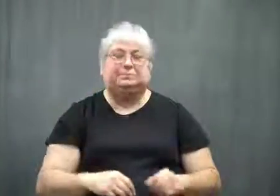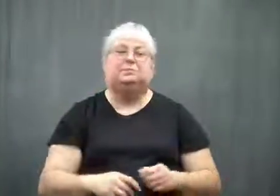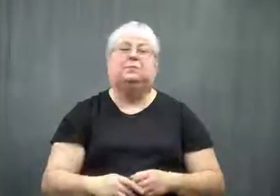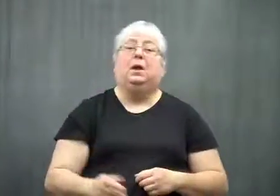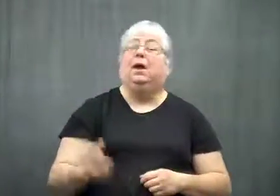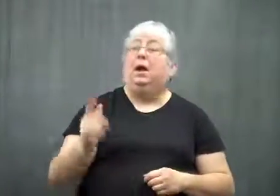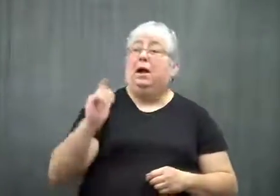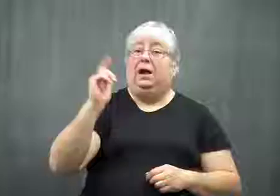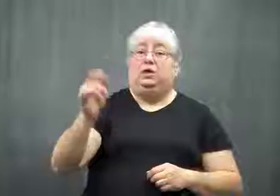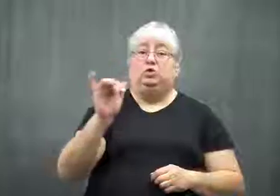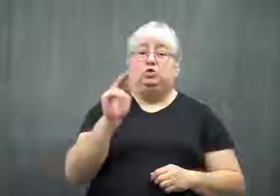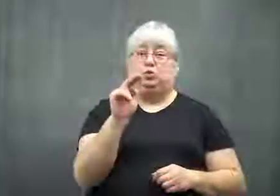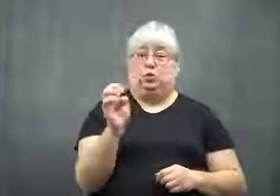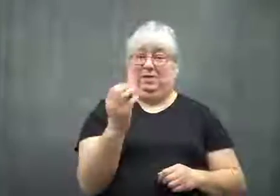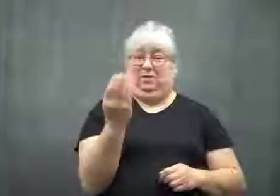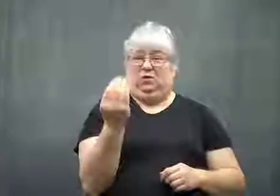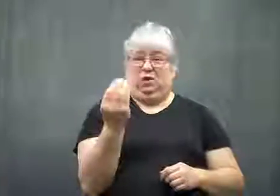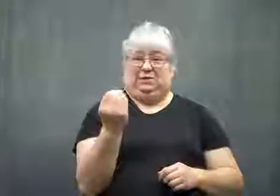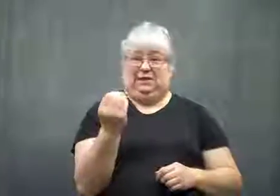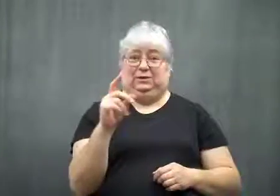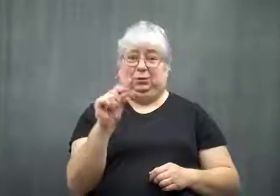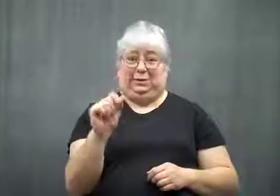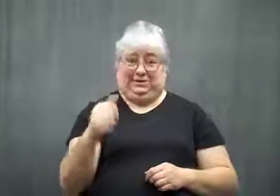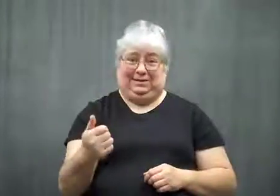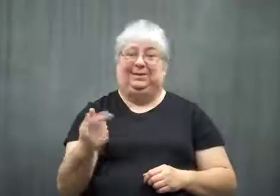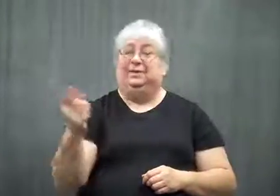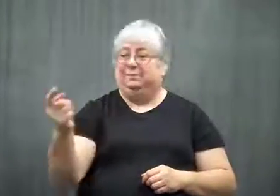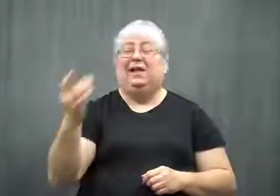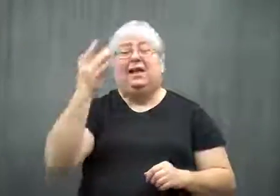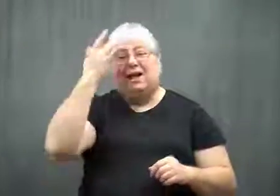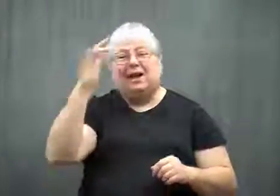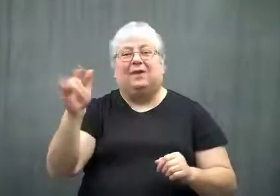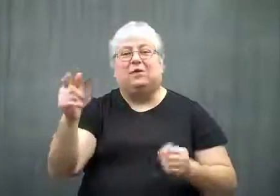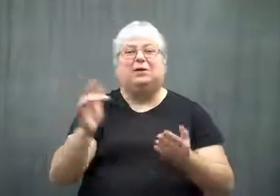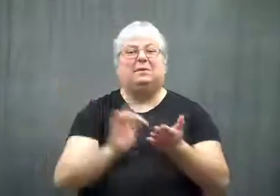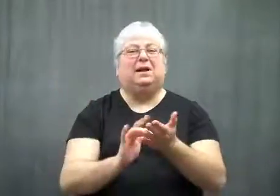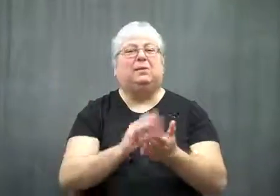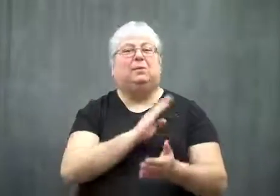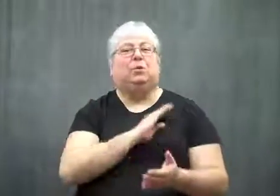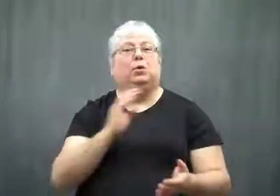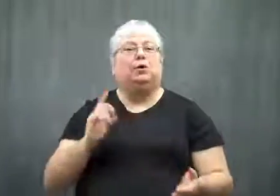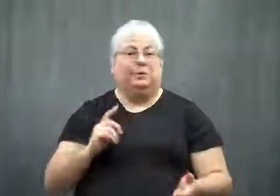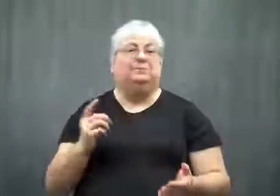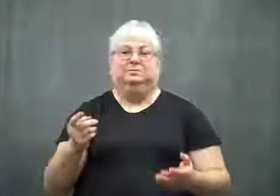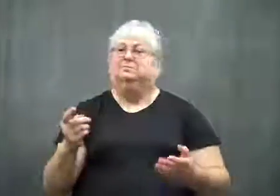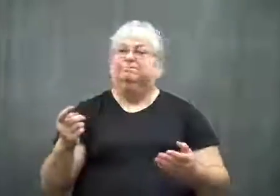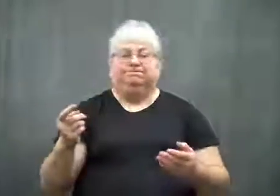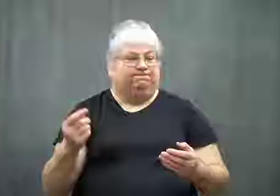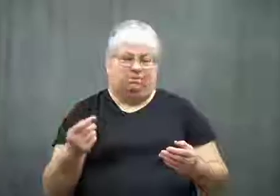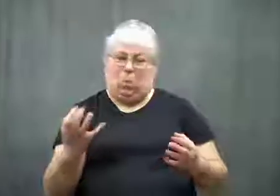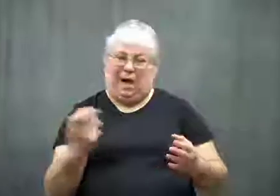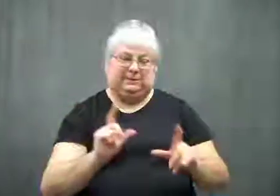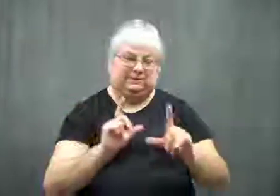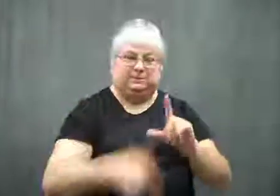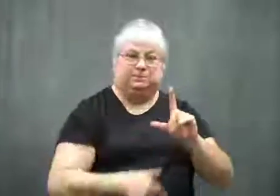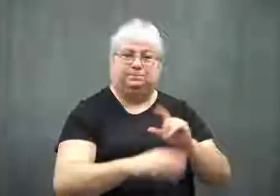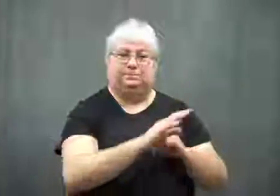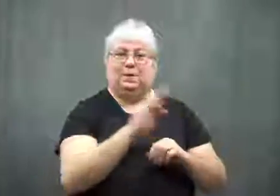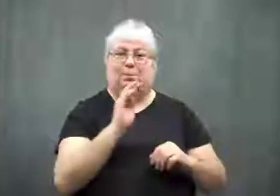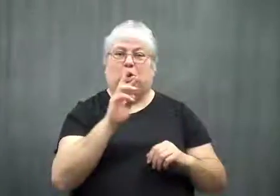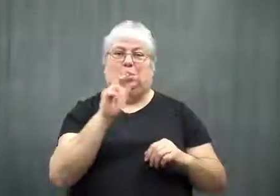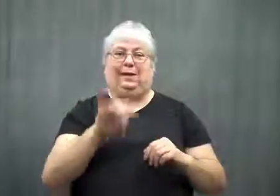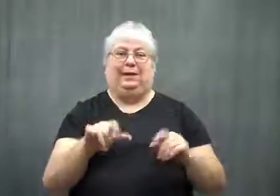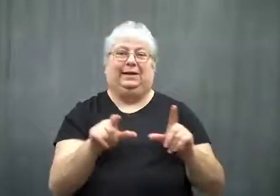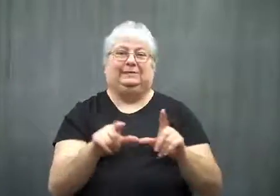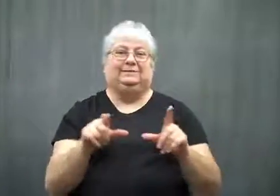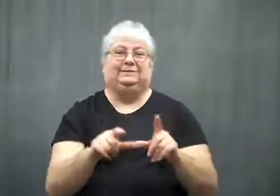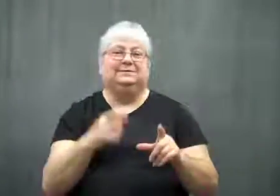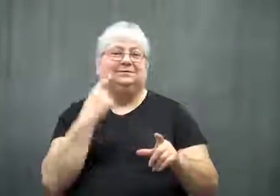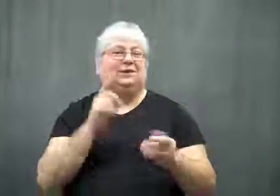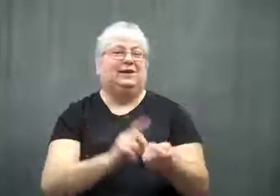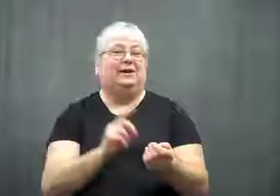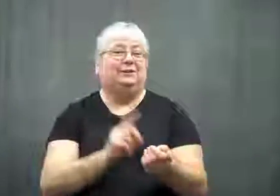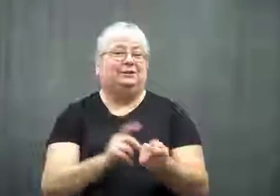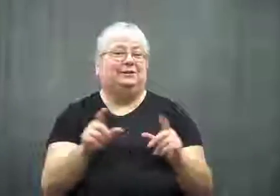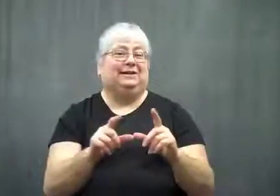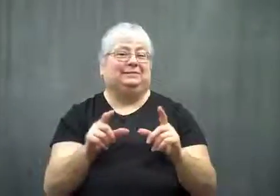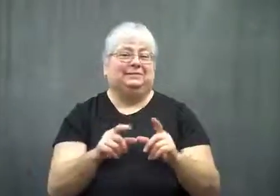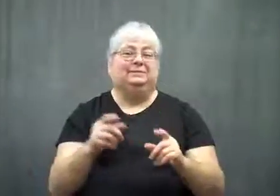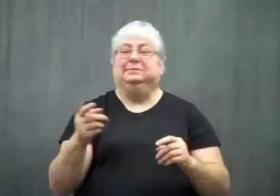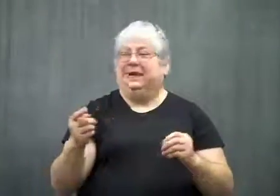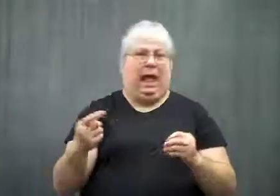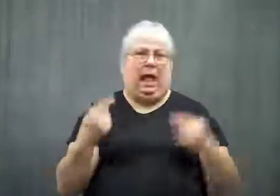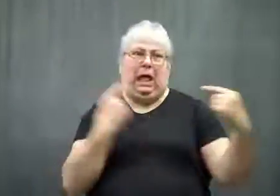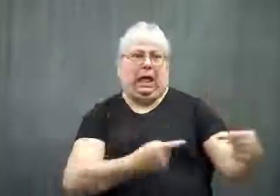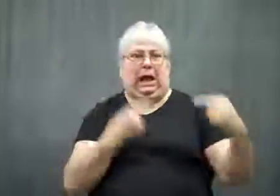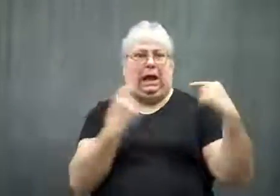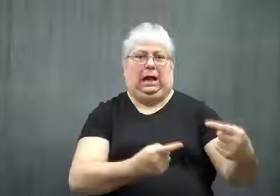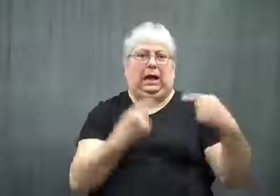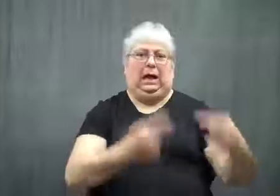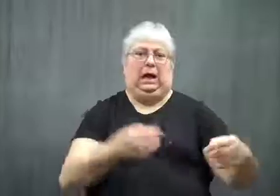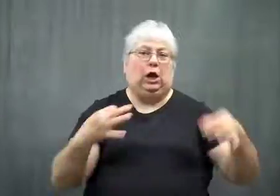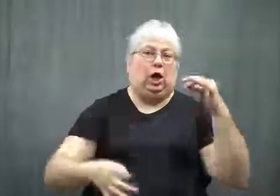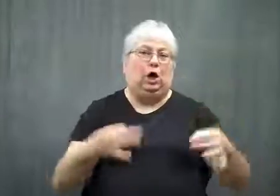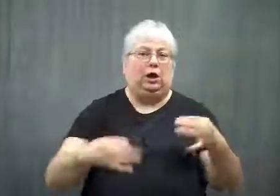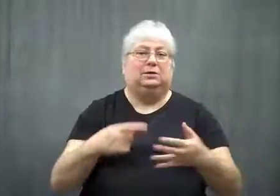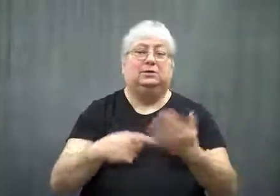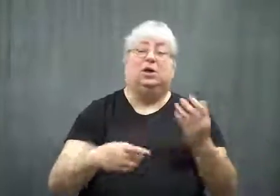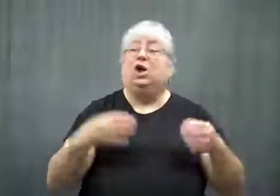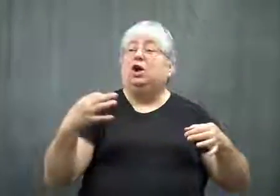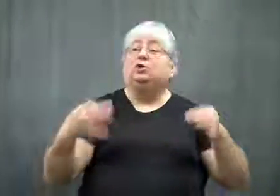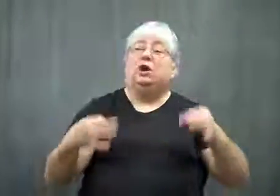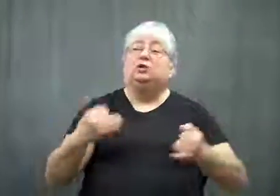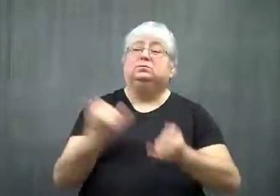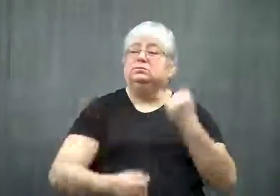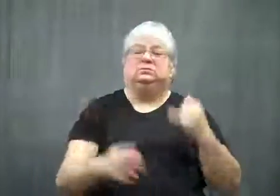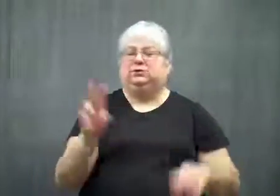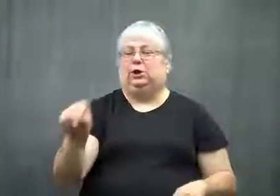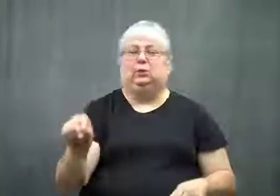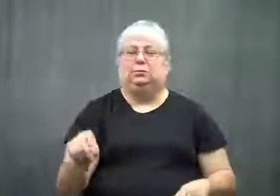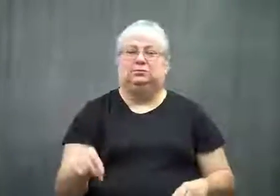The California Medical Board wanted to revoke Murray's license on June 14, 2010.